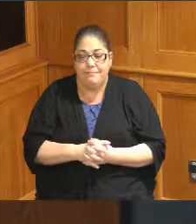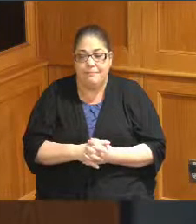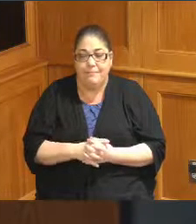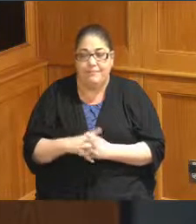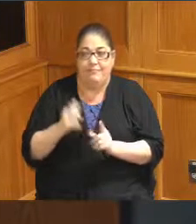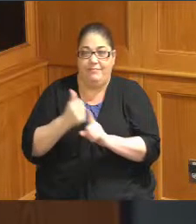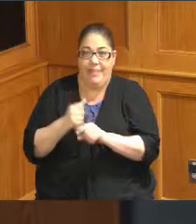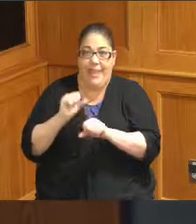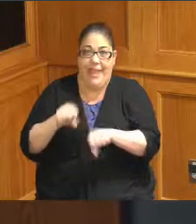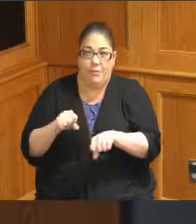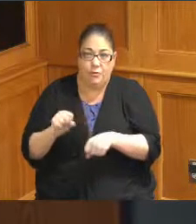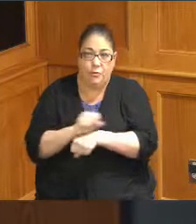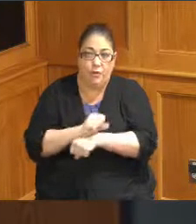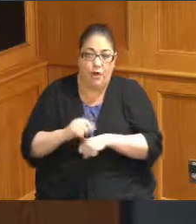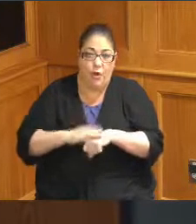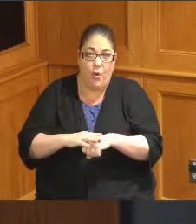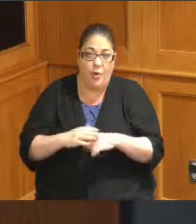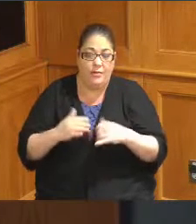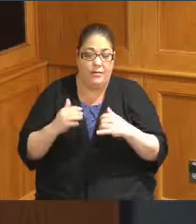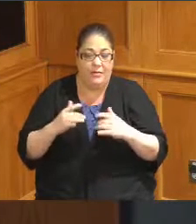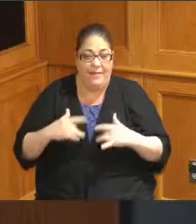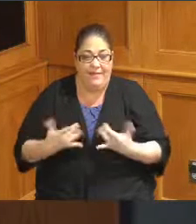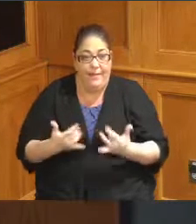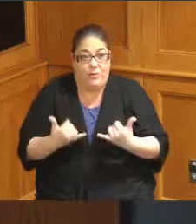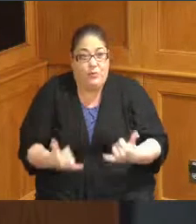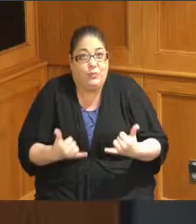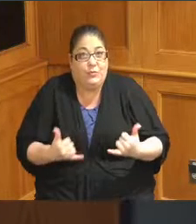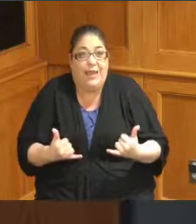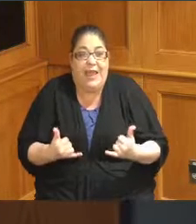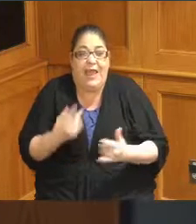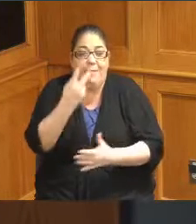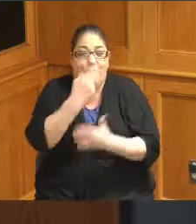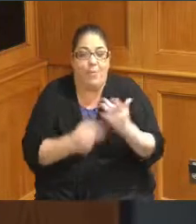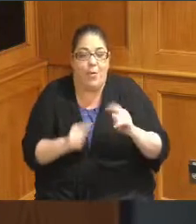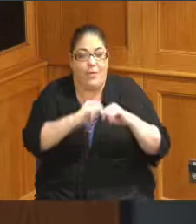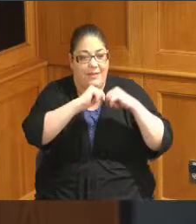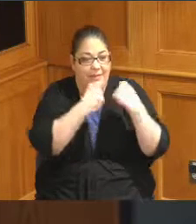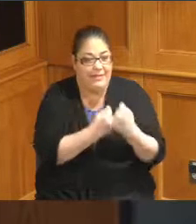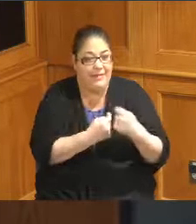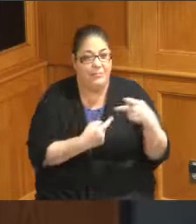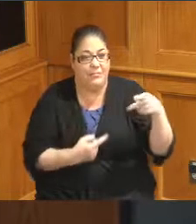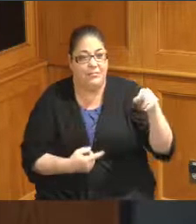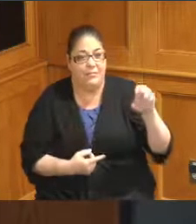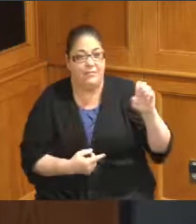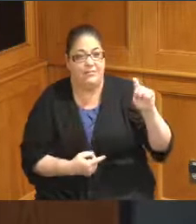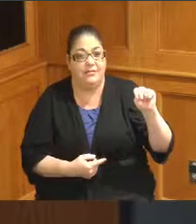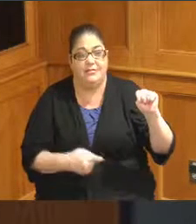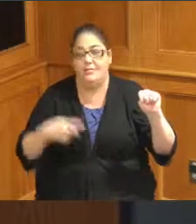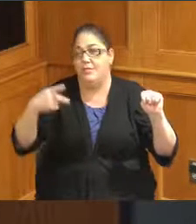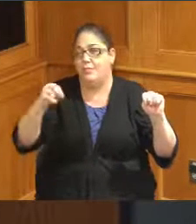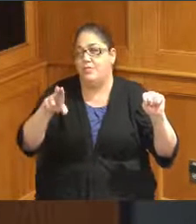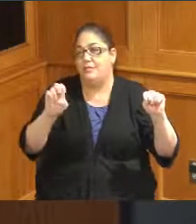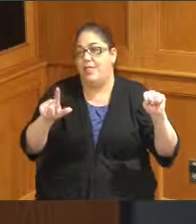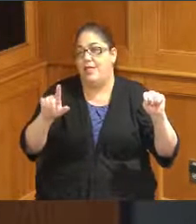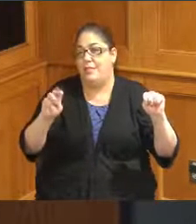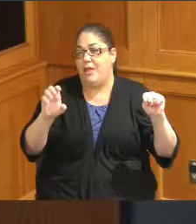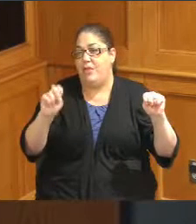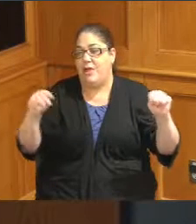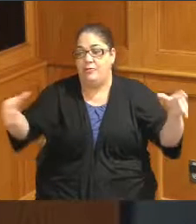work on the event today and pull the both teams from Princeton and Purcell Marion together I work